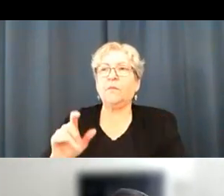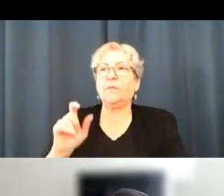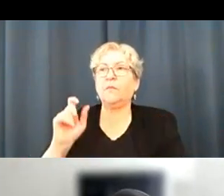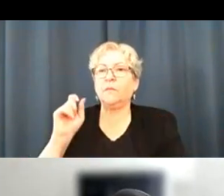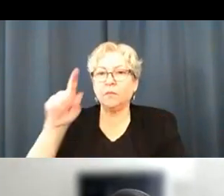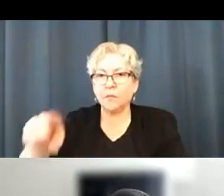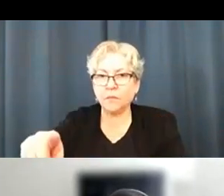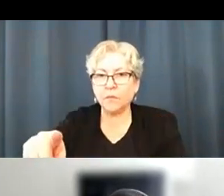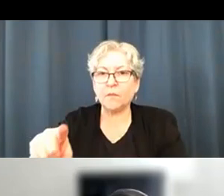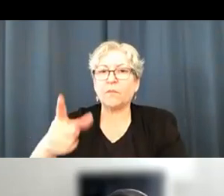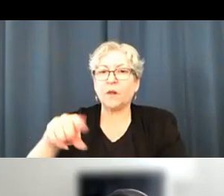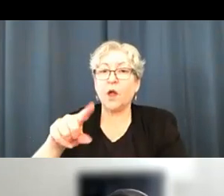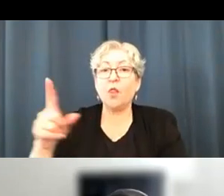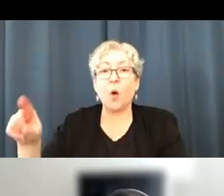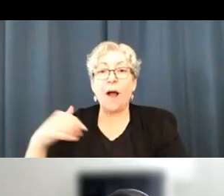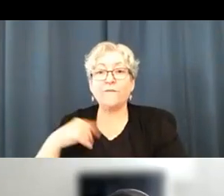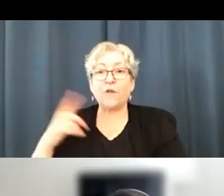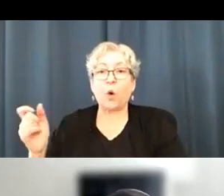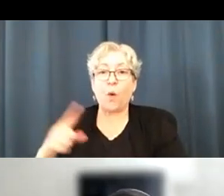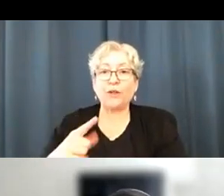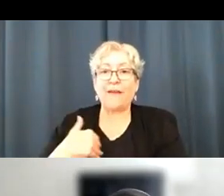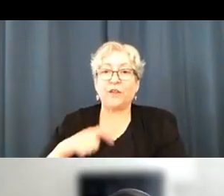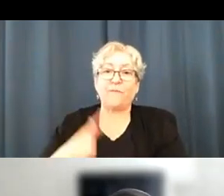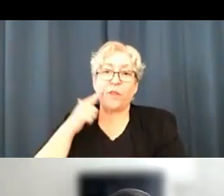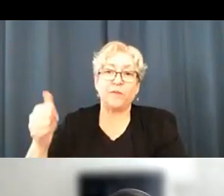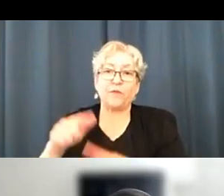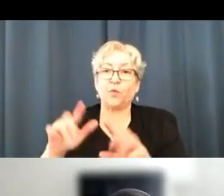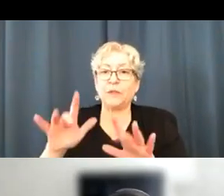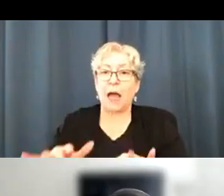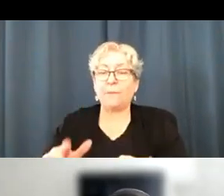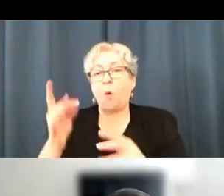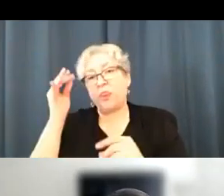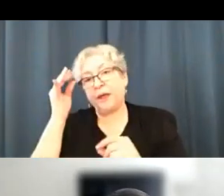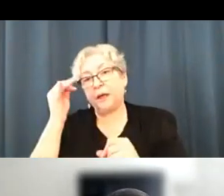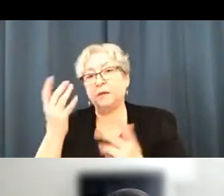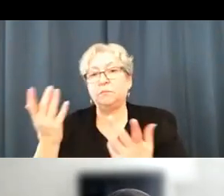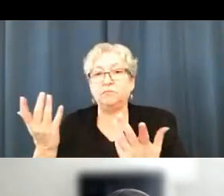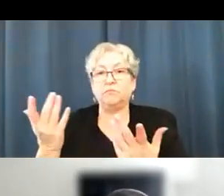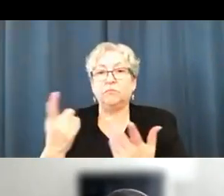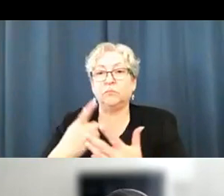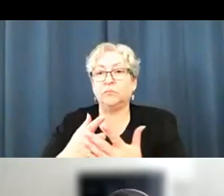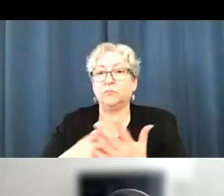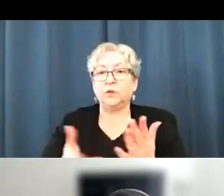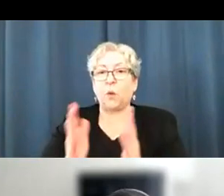who does have a question to ask either time to type or a time to think about how they wish to ask it. So, the first question we have